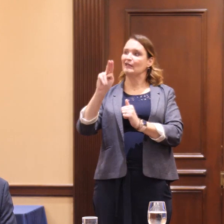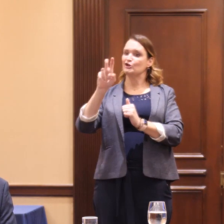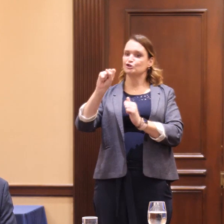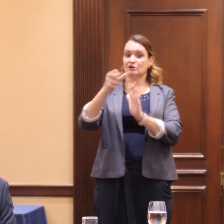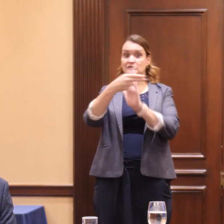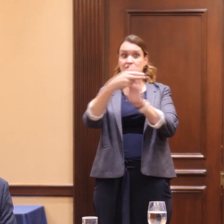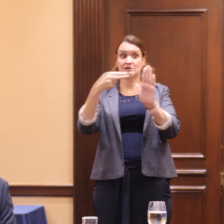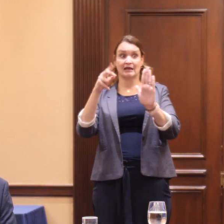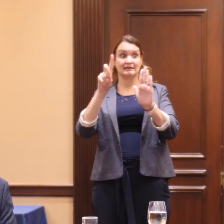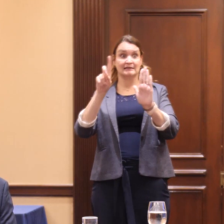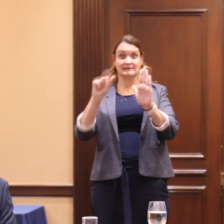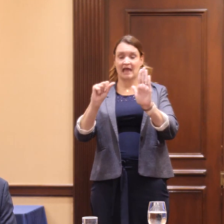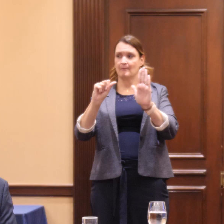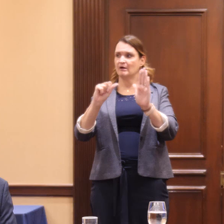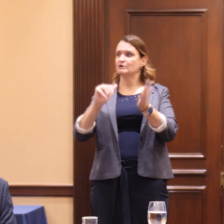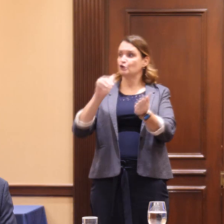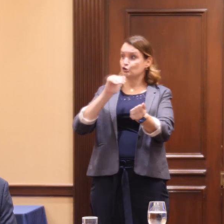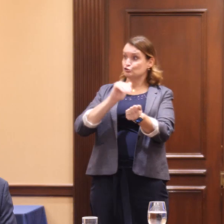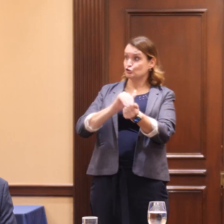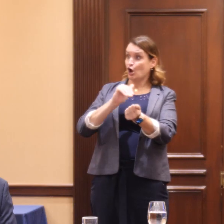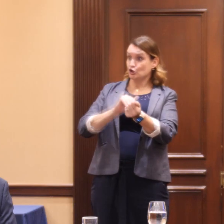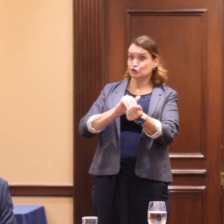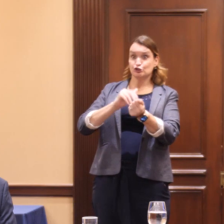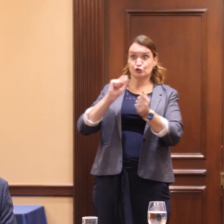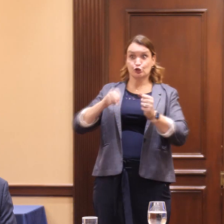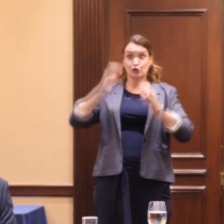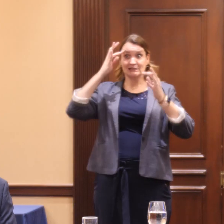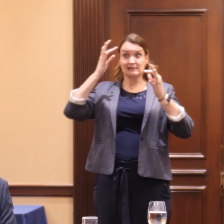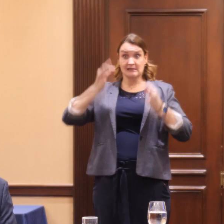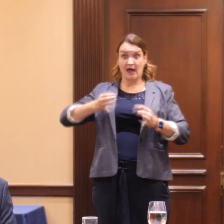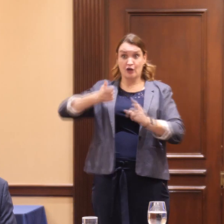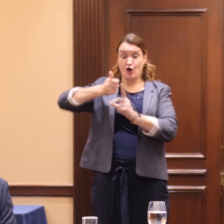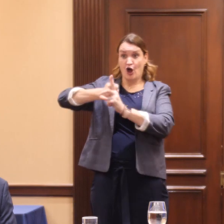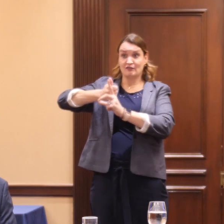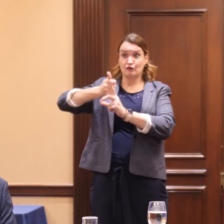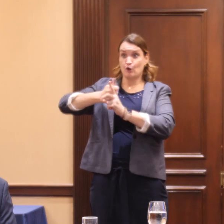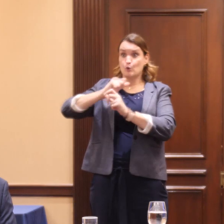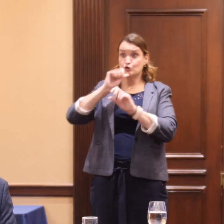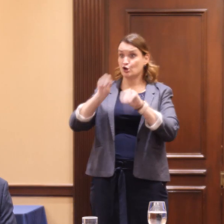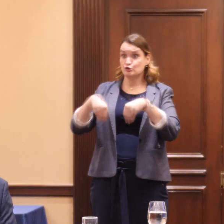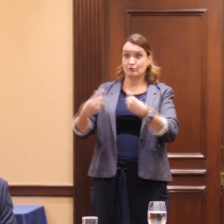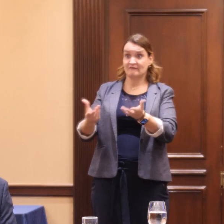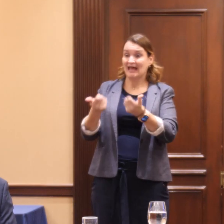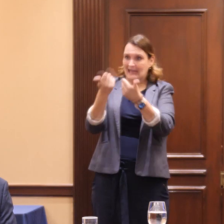medical providers could on their own determine not to provide any medication or any procedure